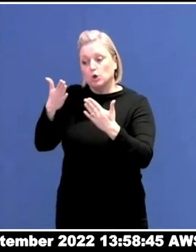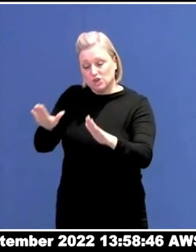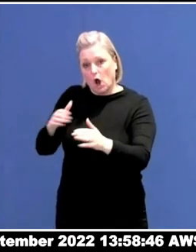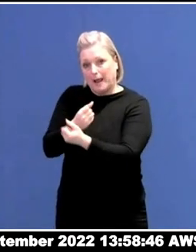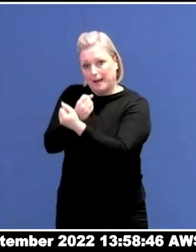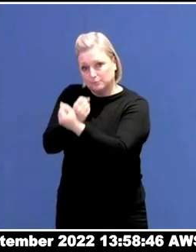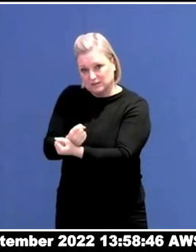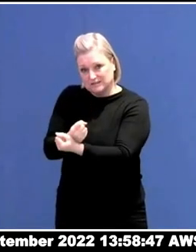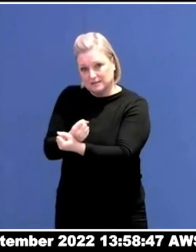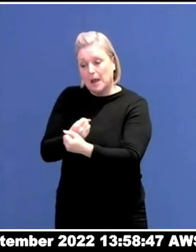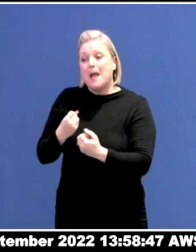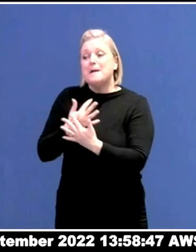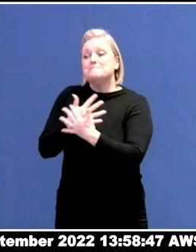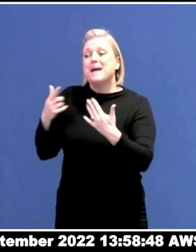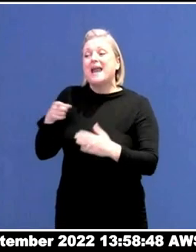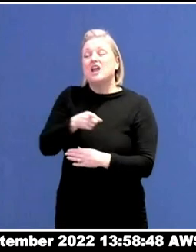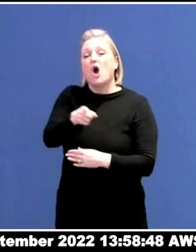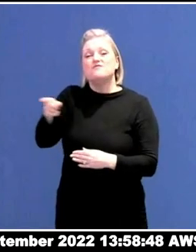Ms Kilroy and I discuss this regularly.